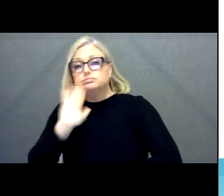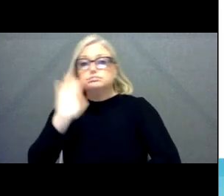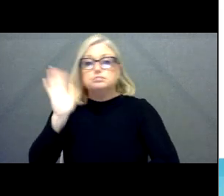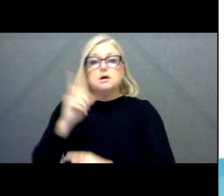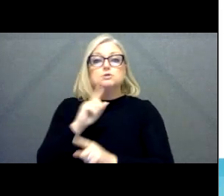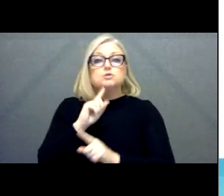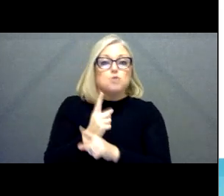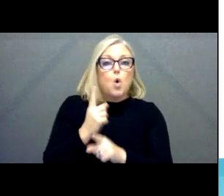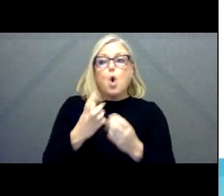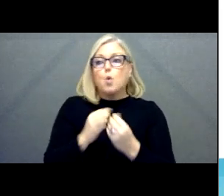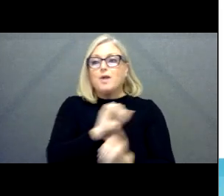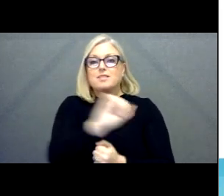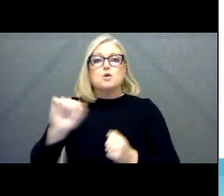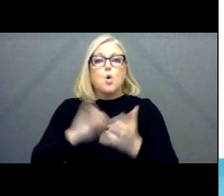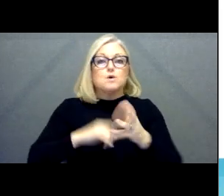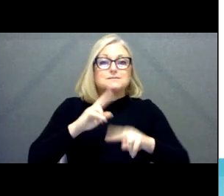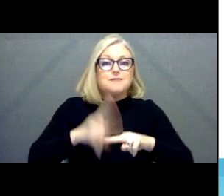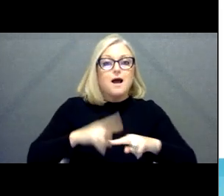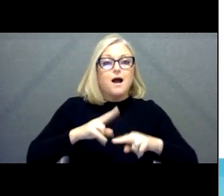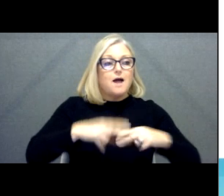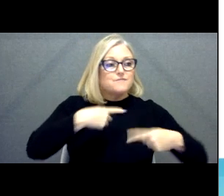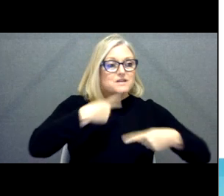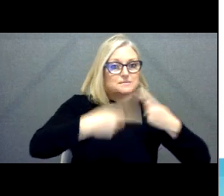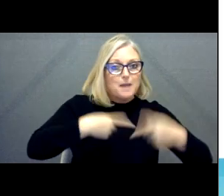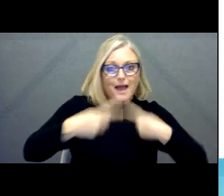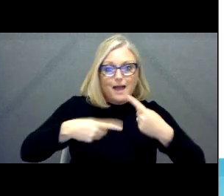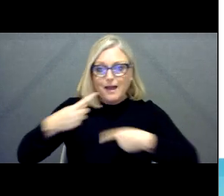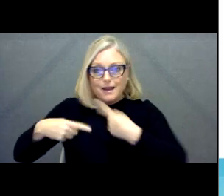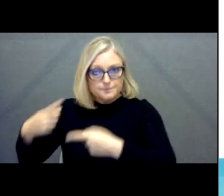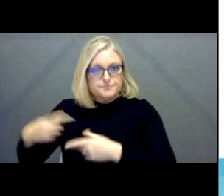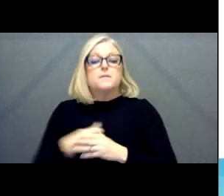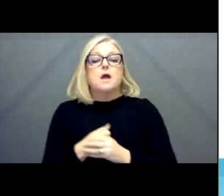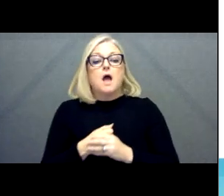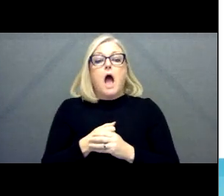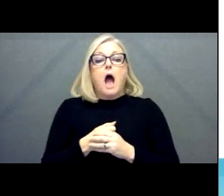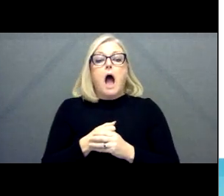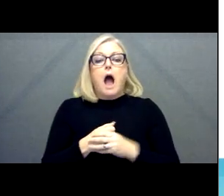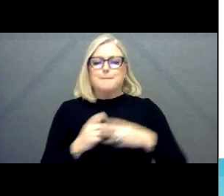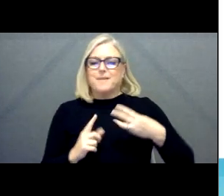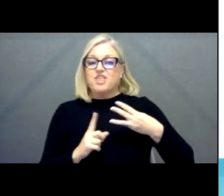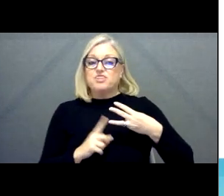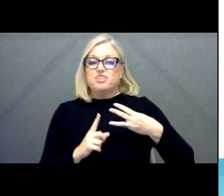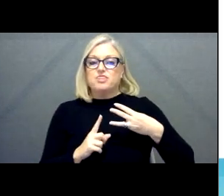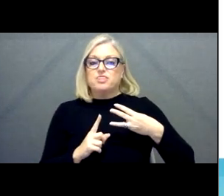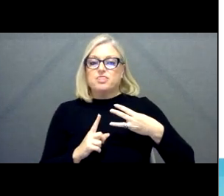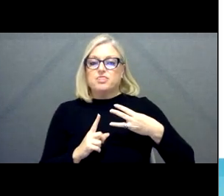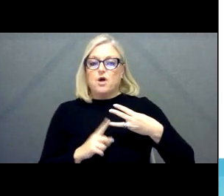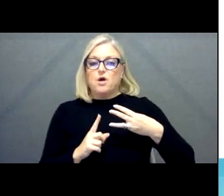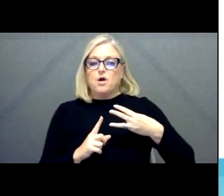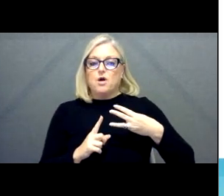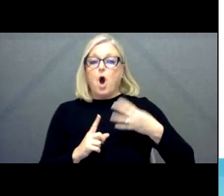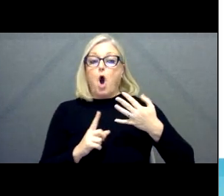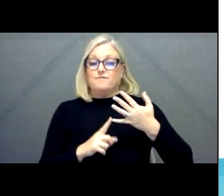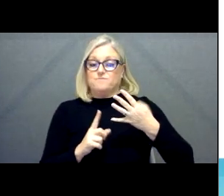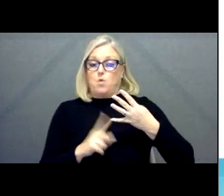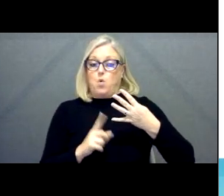um and just um the last point there we have just been evaluated by Deloitte over a 4-year period um and